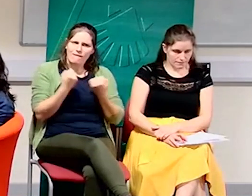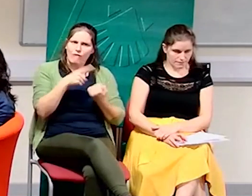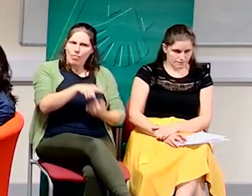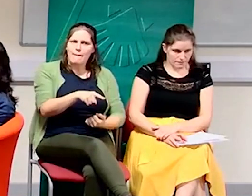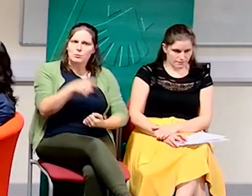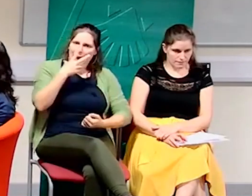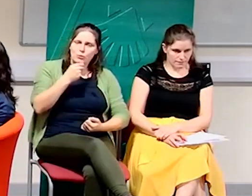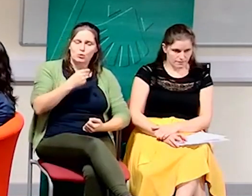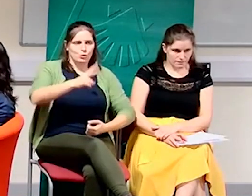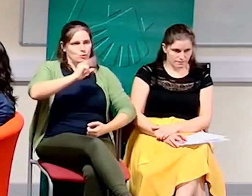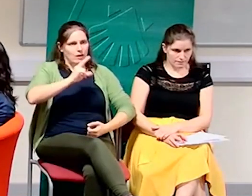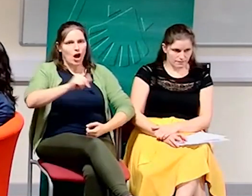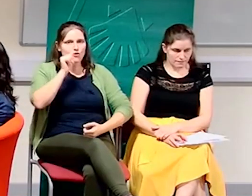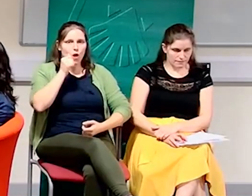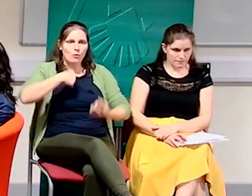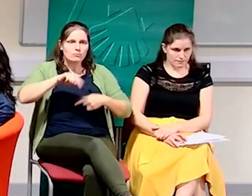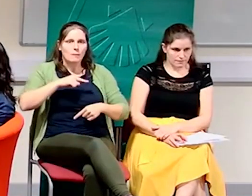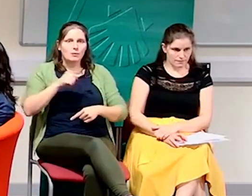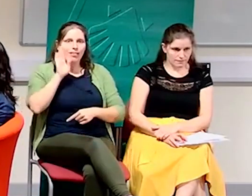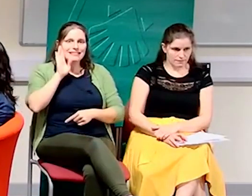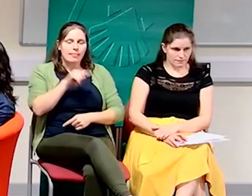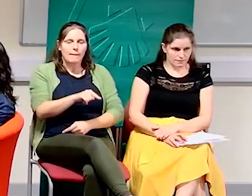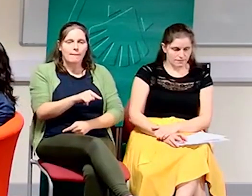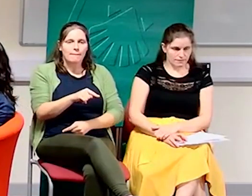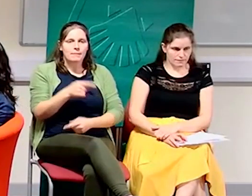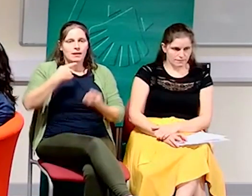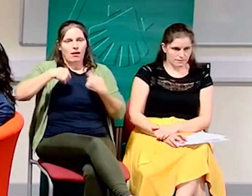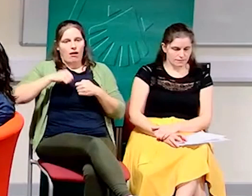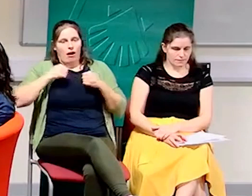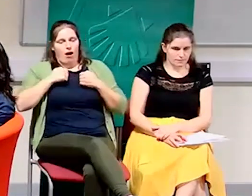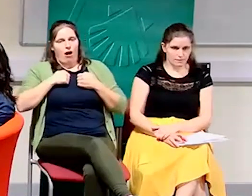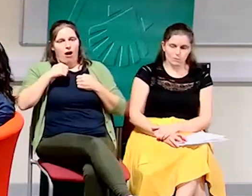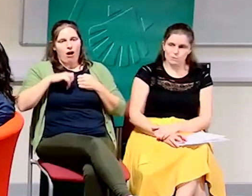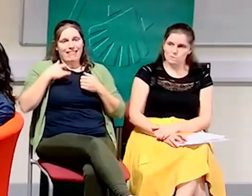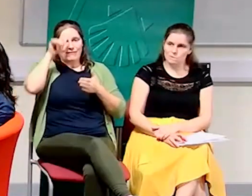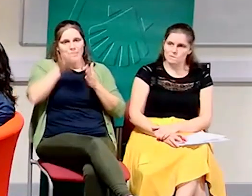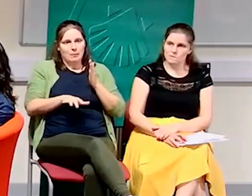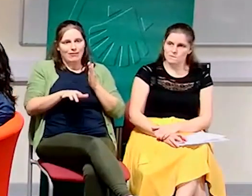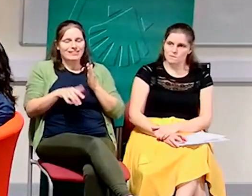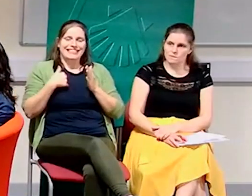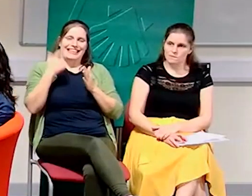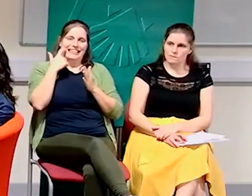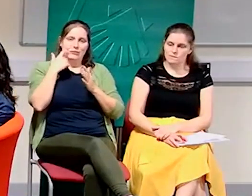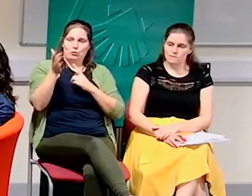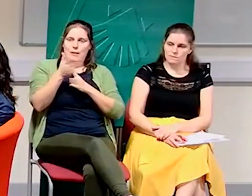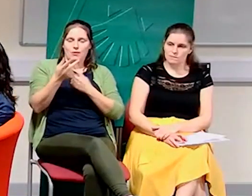listen and then because of our lived experience we will we can easily sign post to organizations